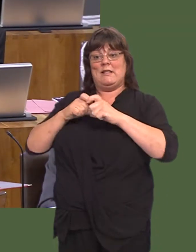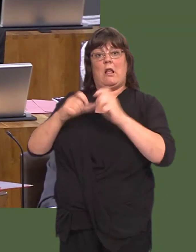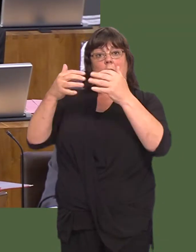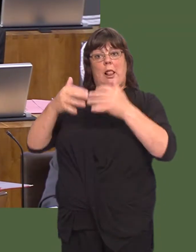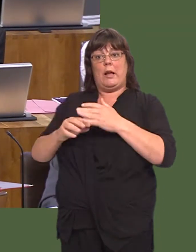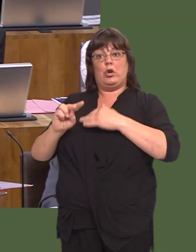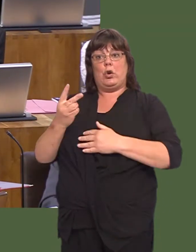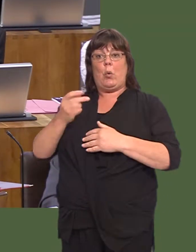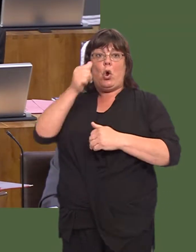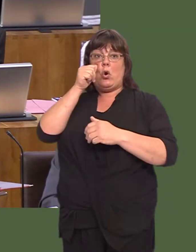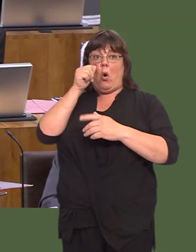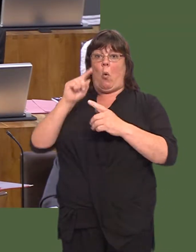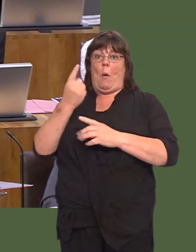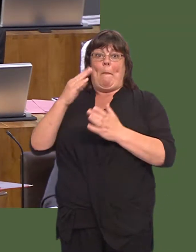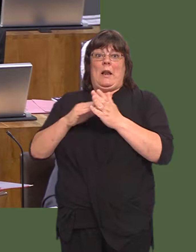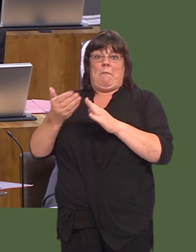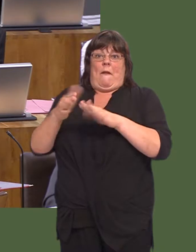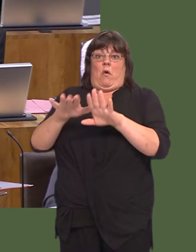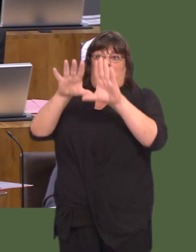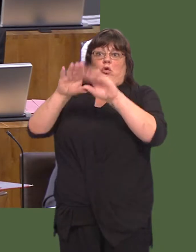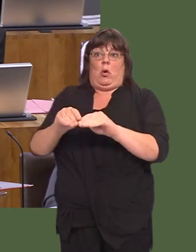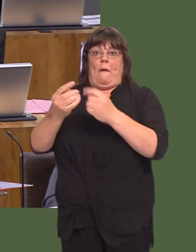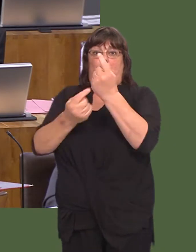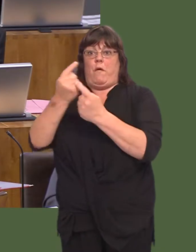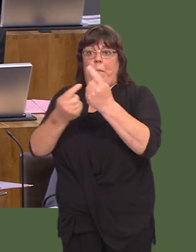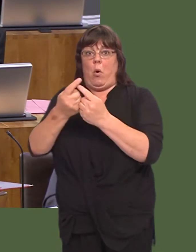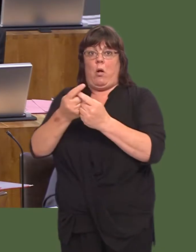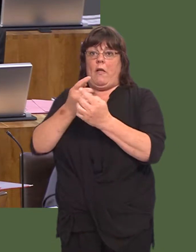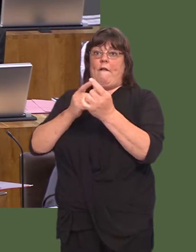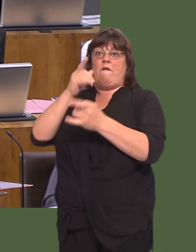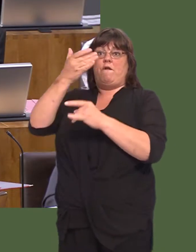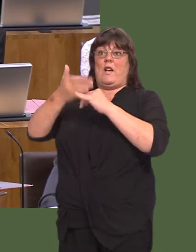We all saw the scenes when the final goal was scored, a minute before the end of normal time.